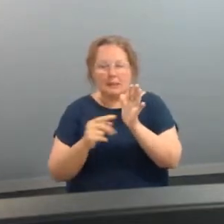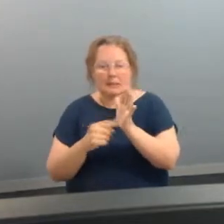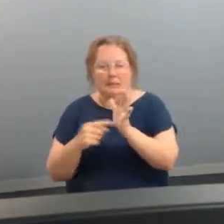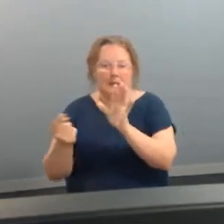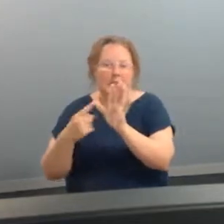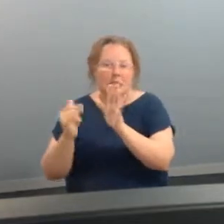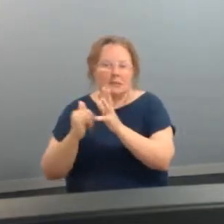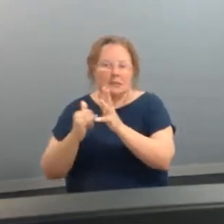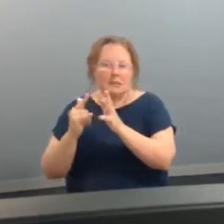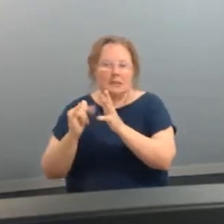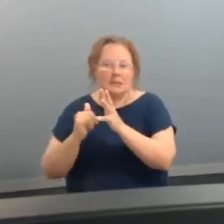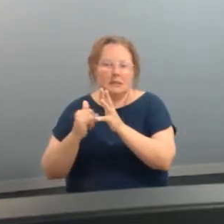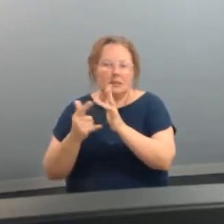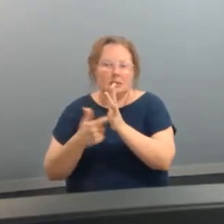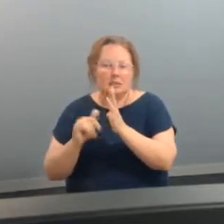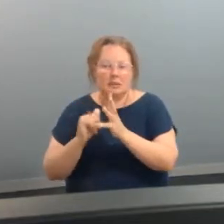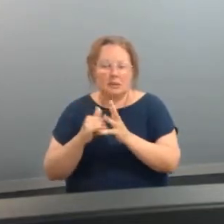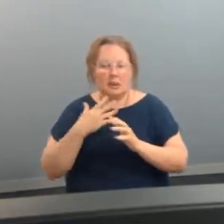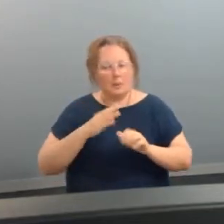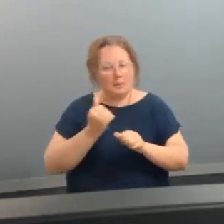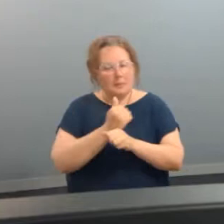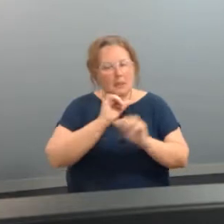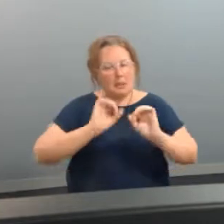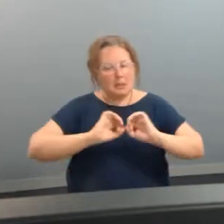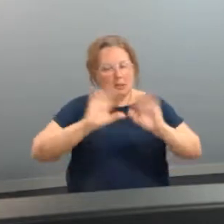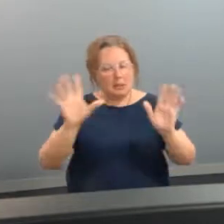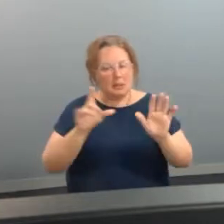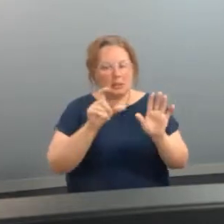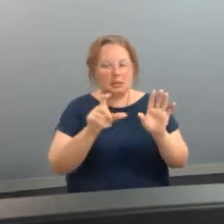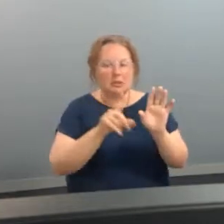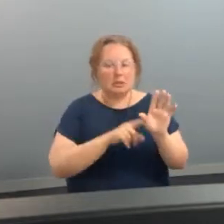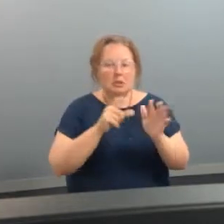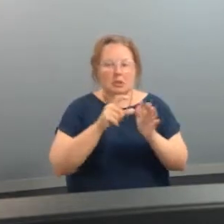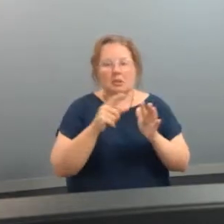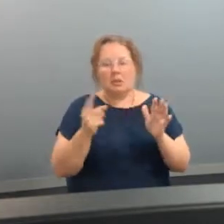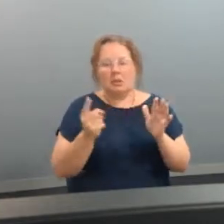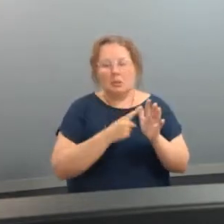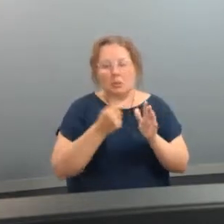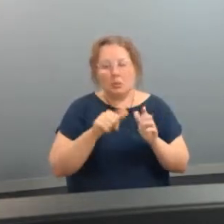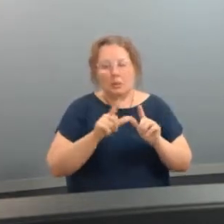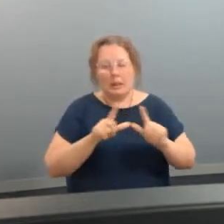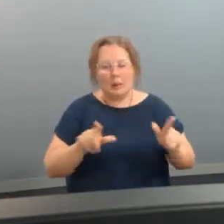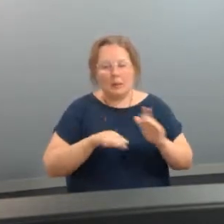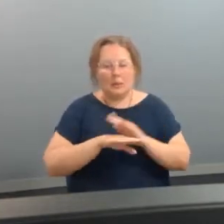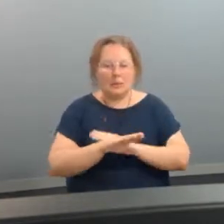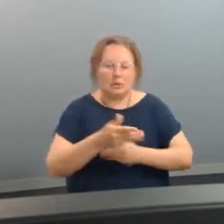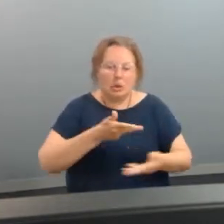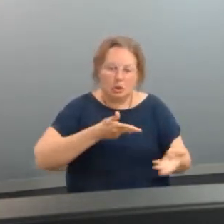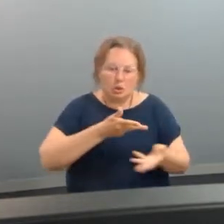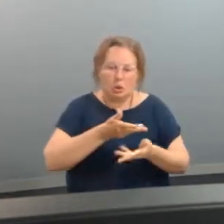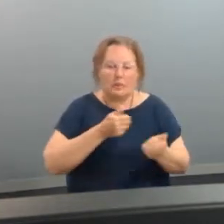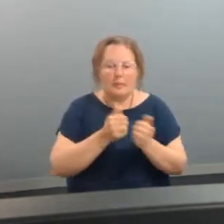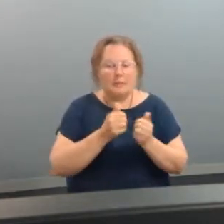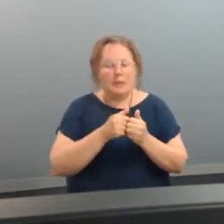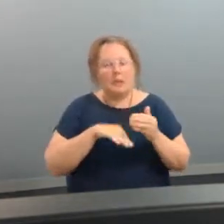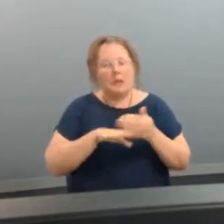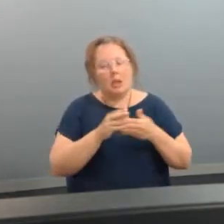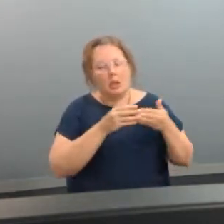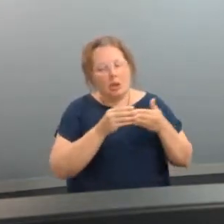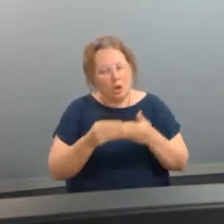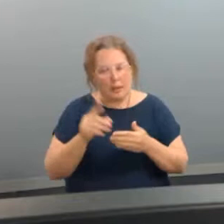around the use of the word " independent assessors", and I suppose just for us to clarify that CYDA is using the